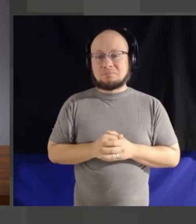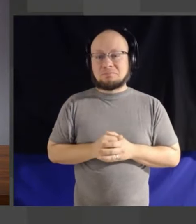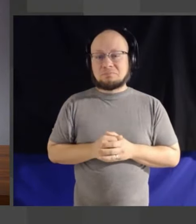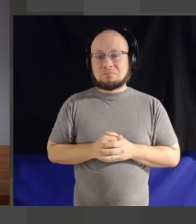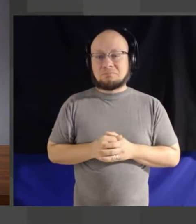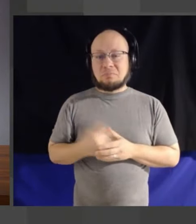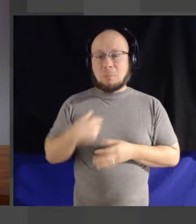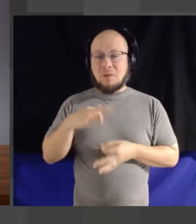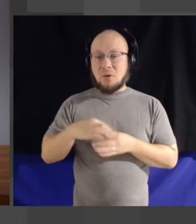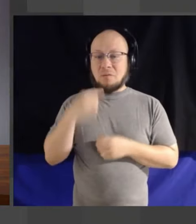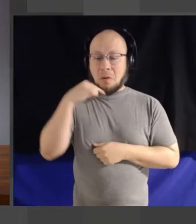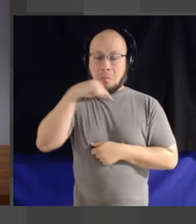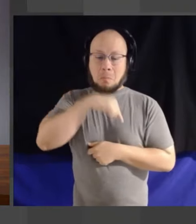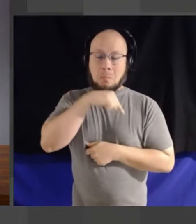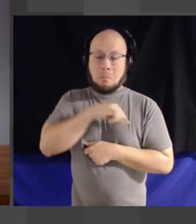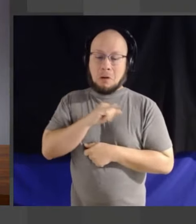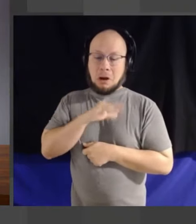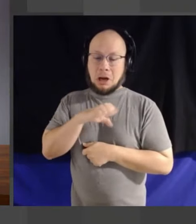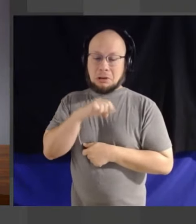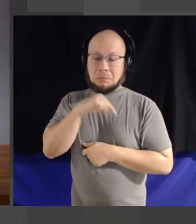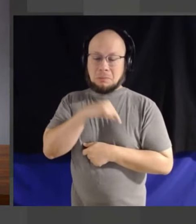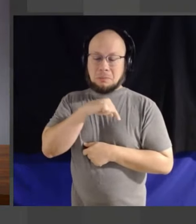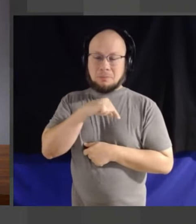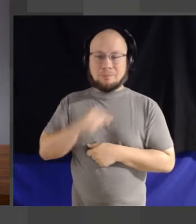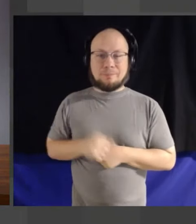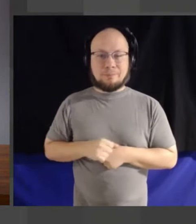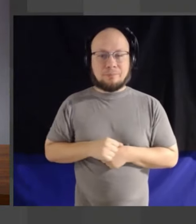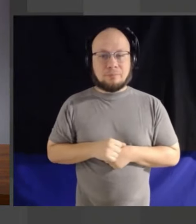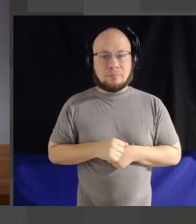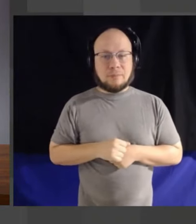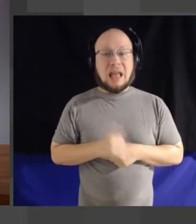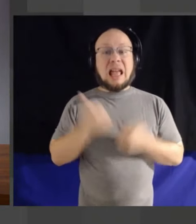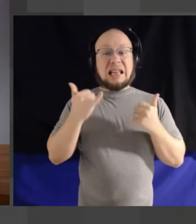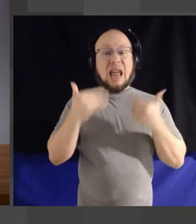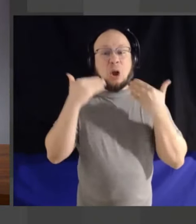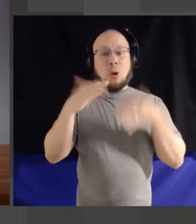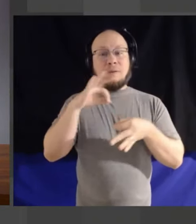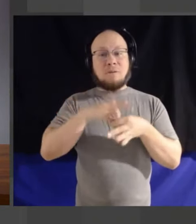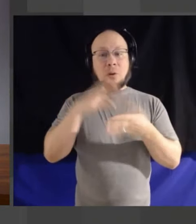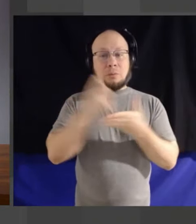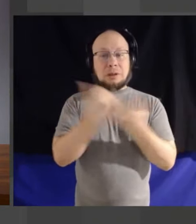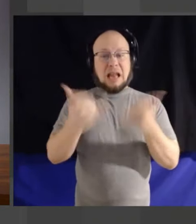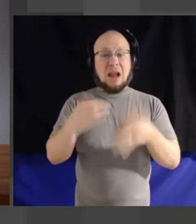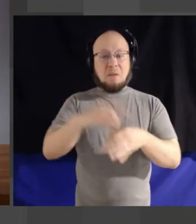TWO MAKES IT INTO MINECRAFT.